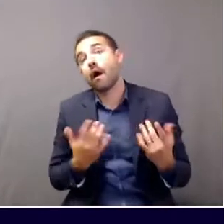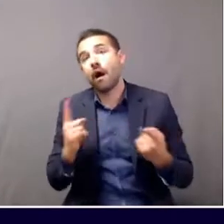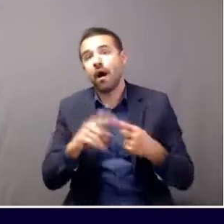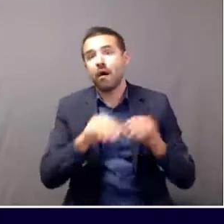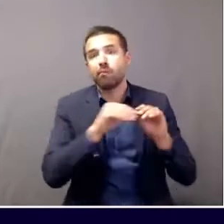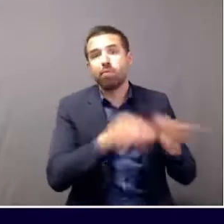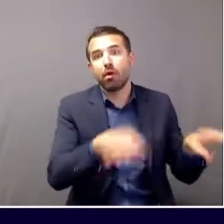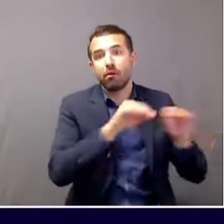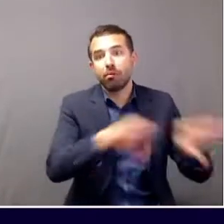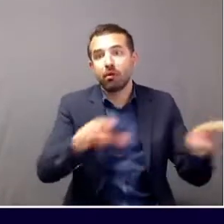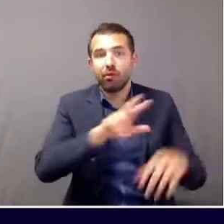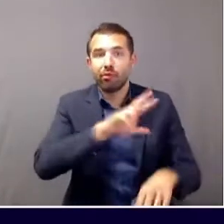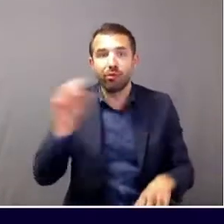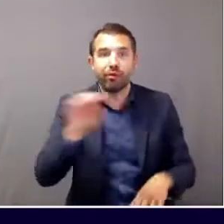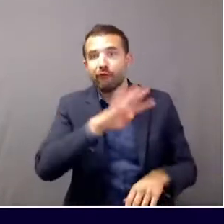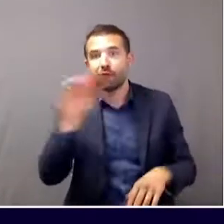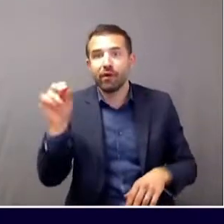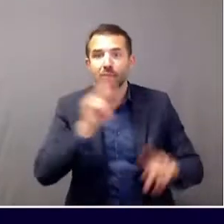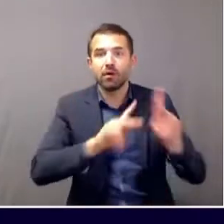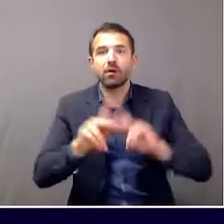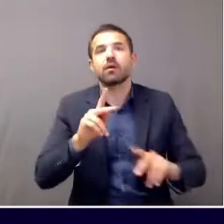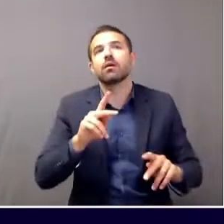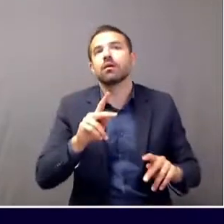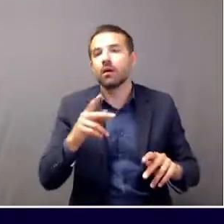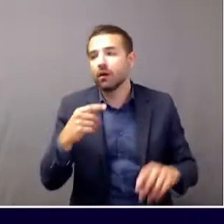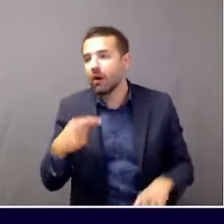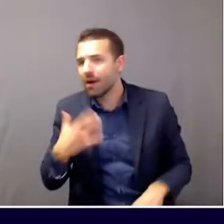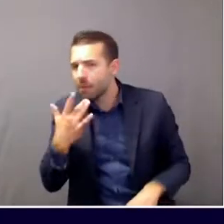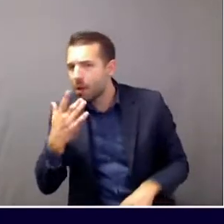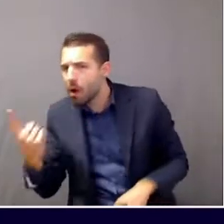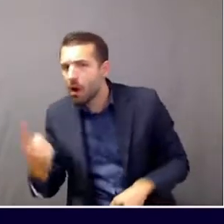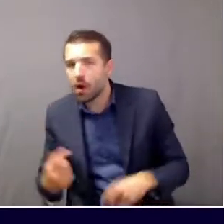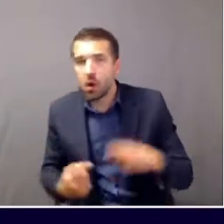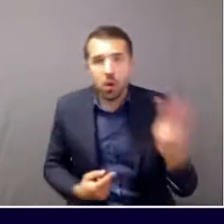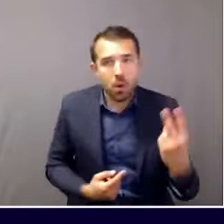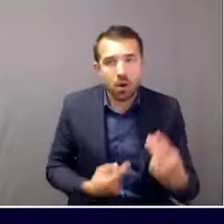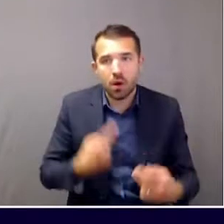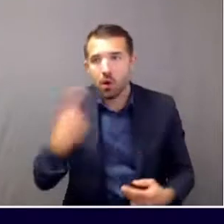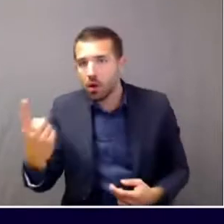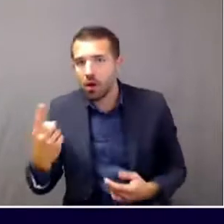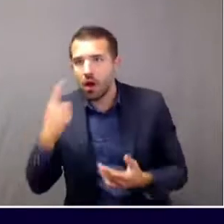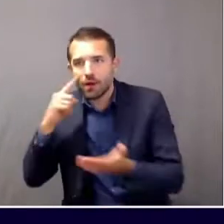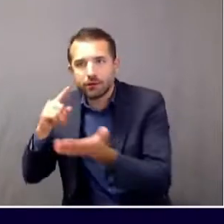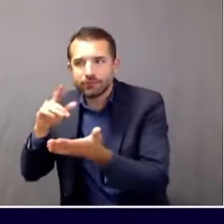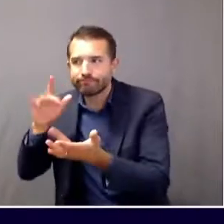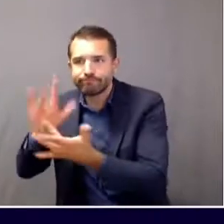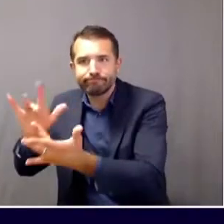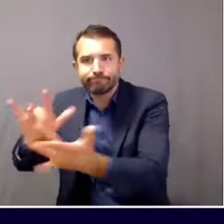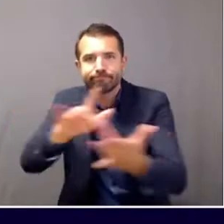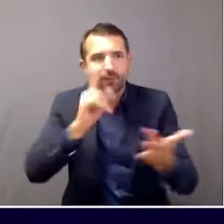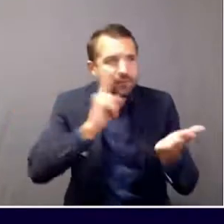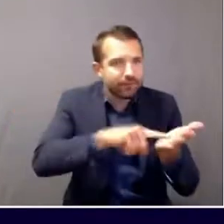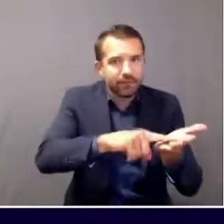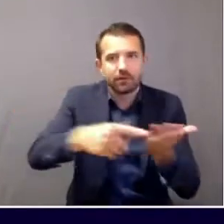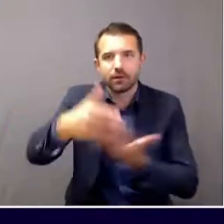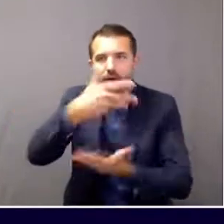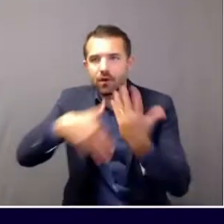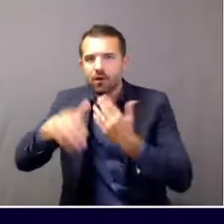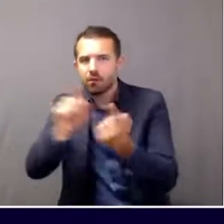two people that then in turn allows our contact tracers in